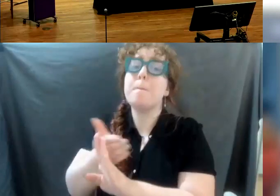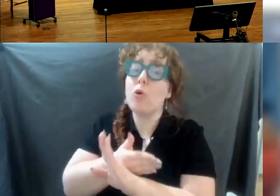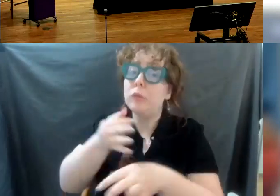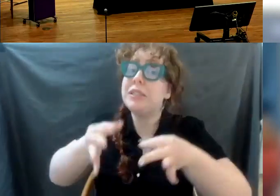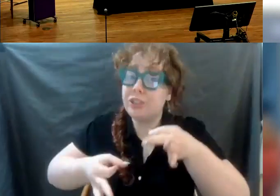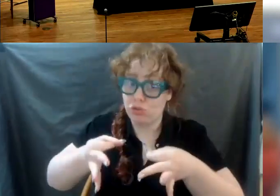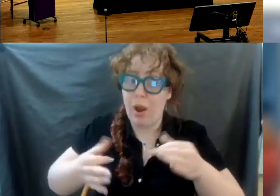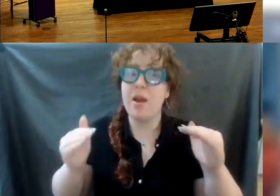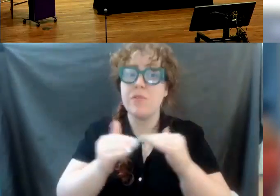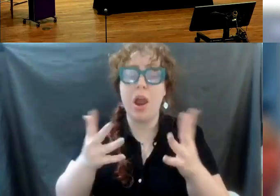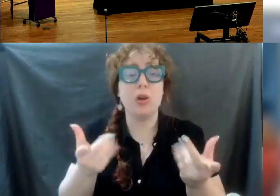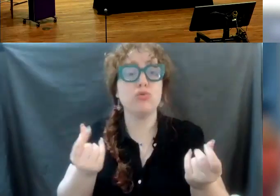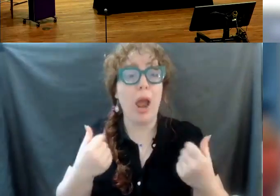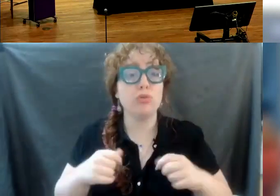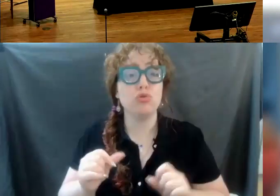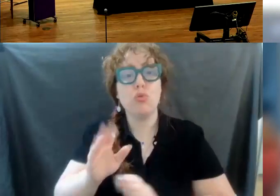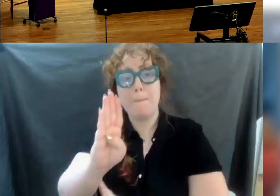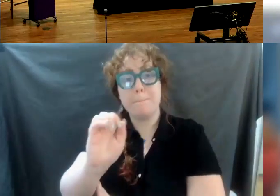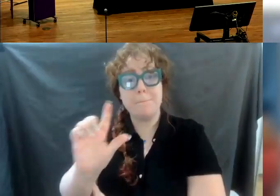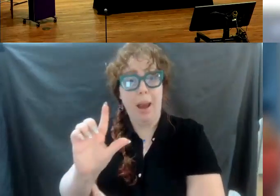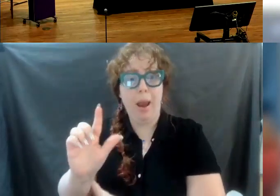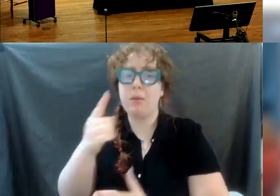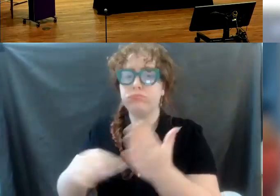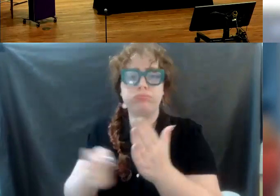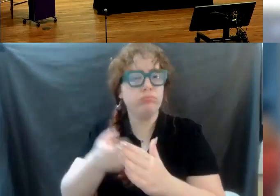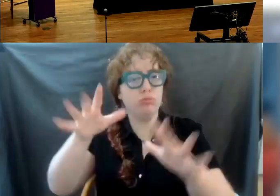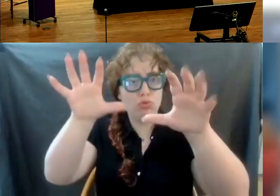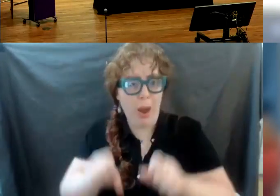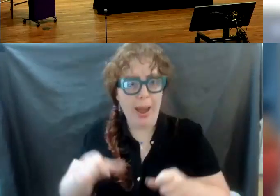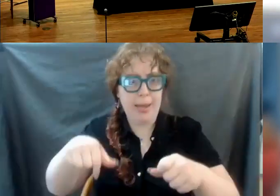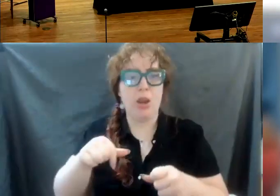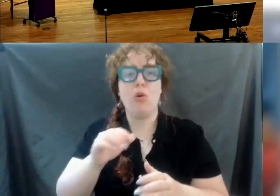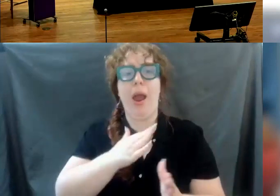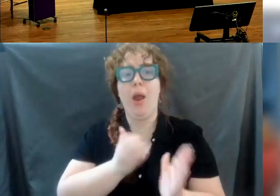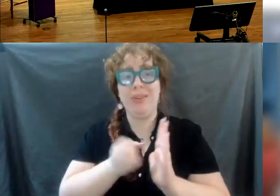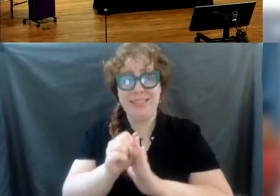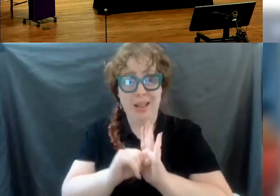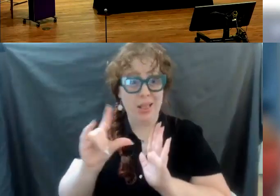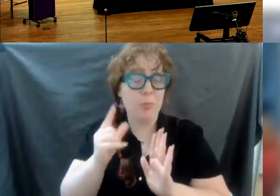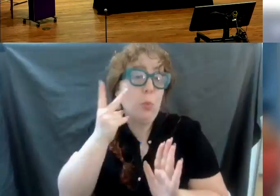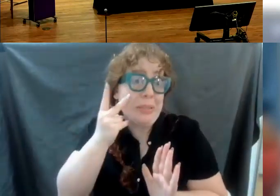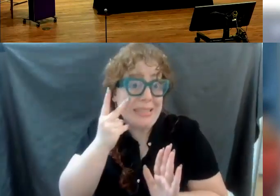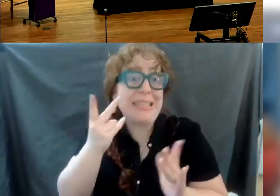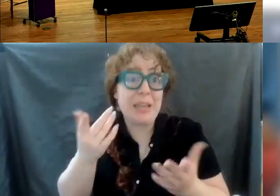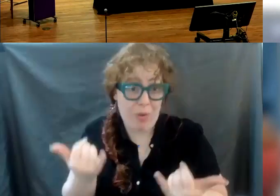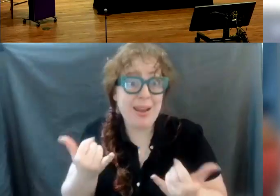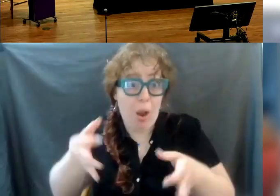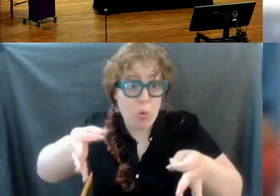money bond in Illinois pending a Supreme Court decision. And we'll dramatically reduce the number of people that are incarcerated